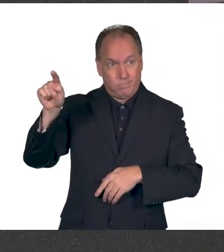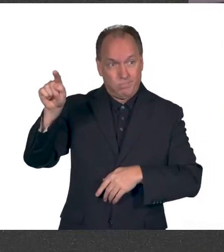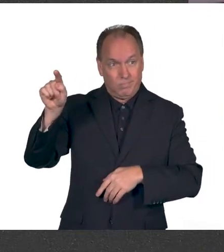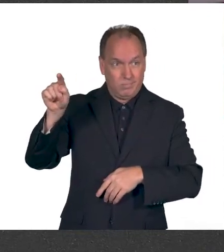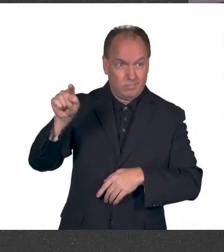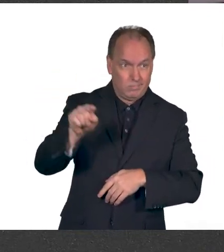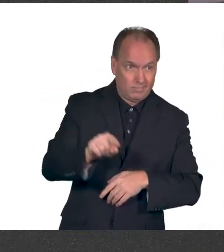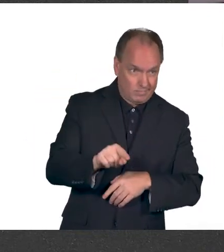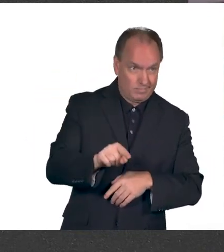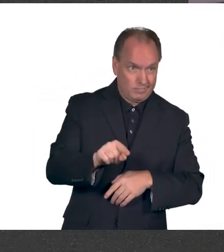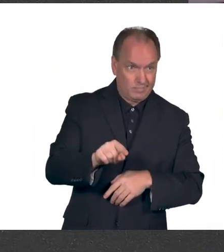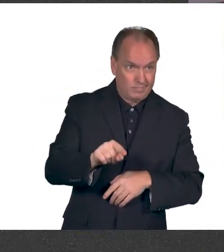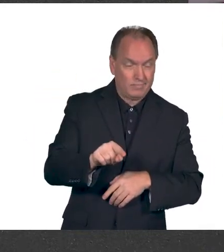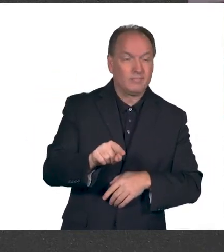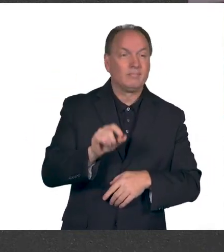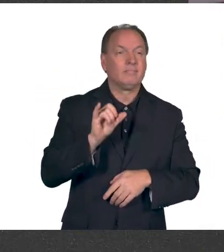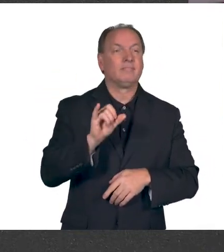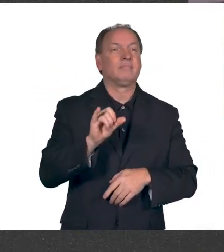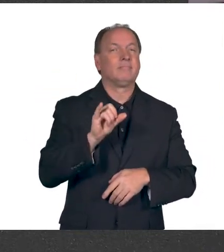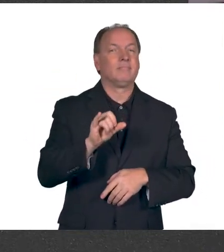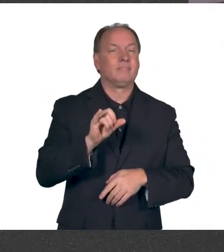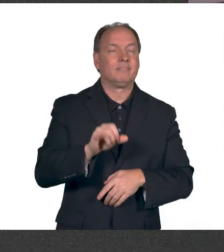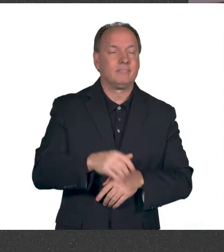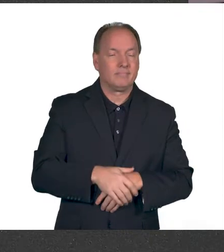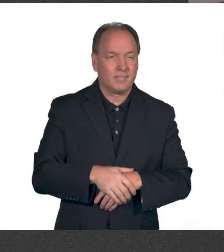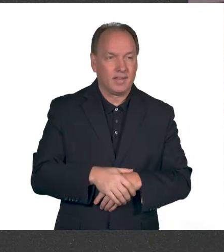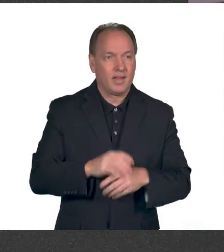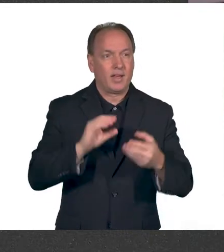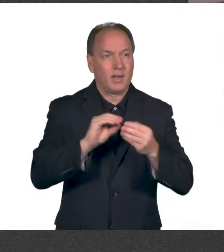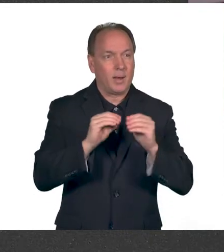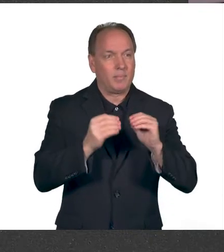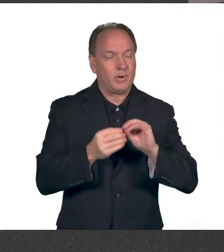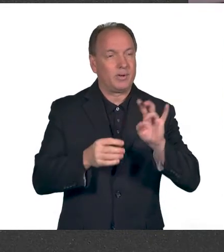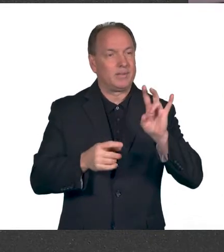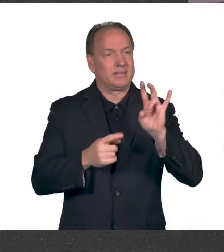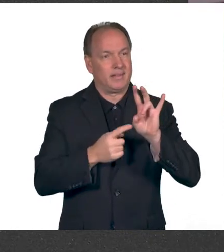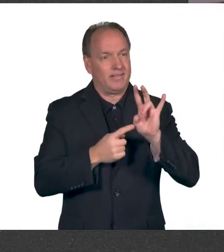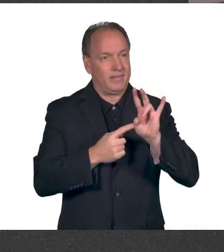Pull it back and slant down, number seven great job,